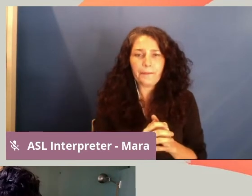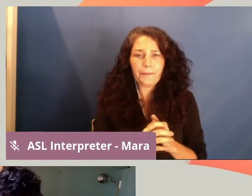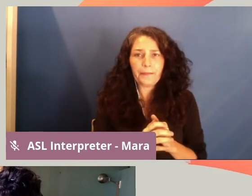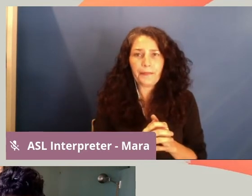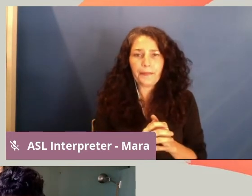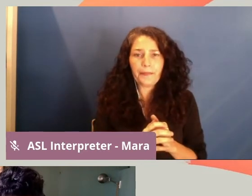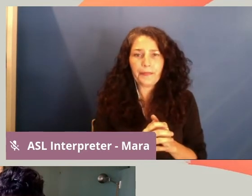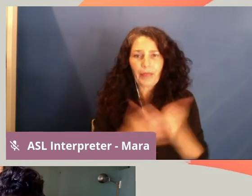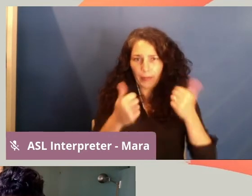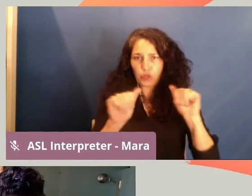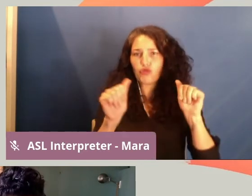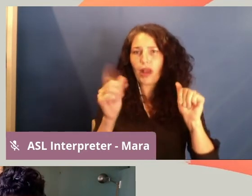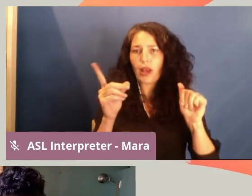Let's try this one more time.